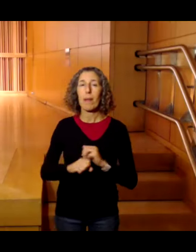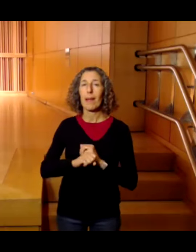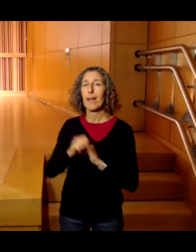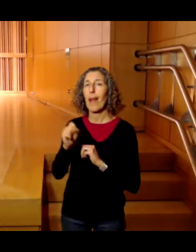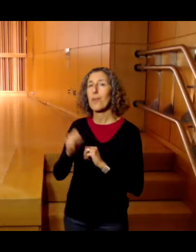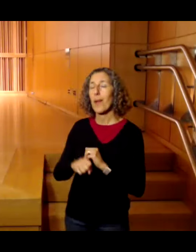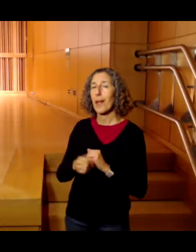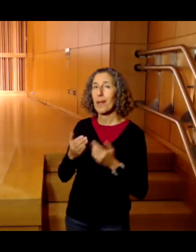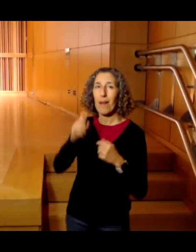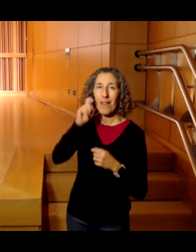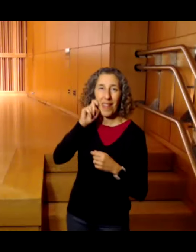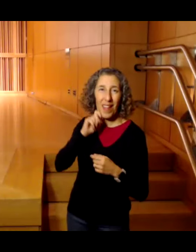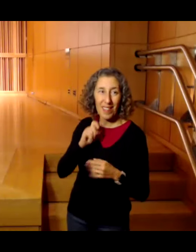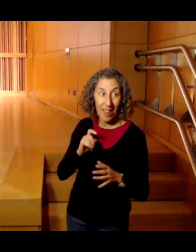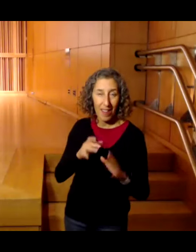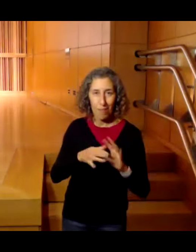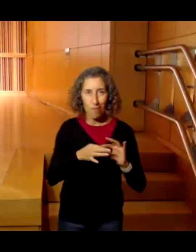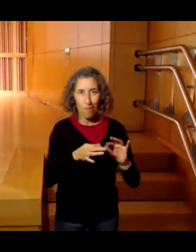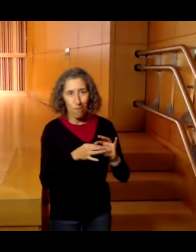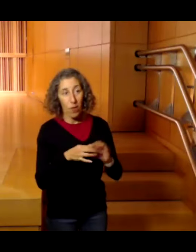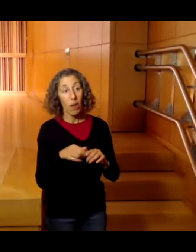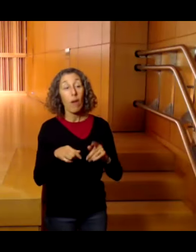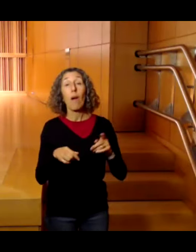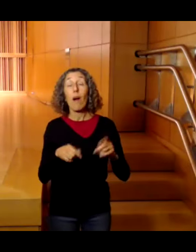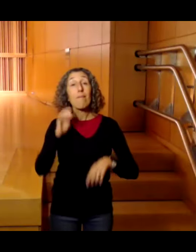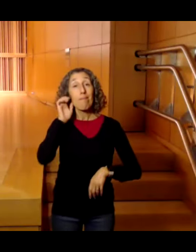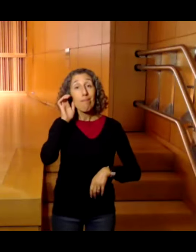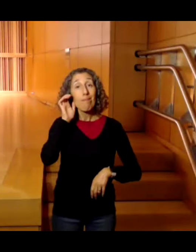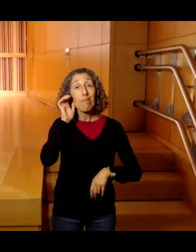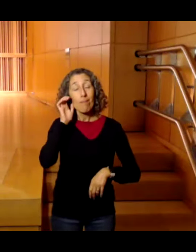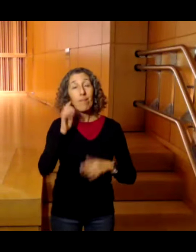And he'll listen quietly. And then see.